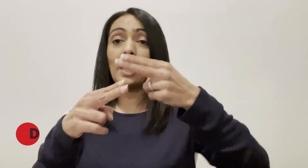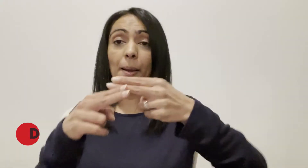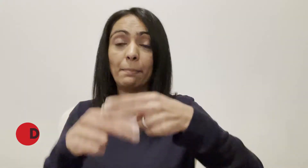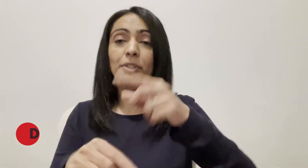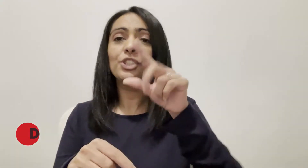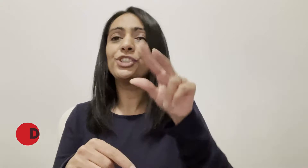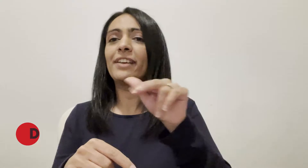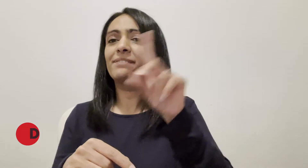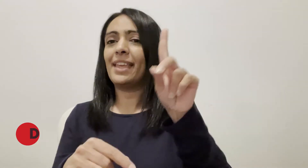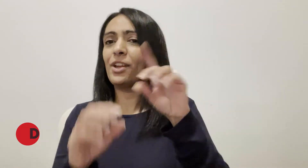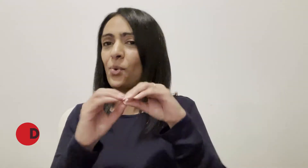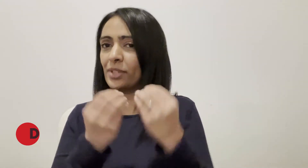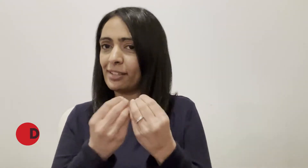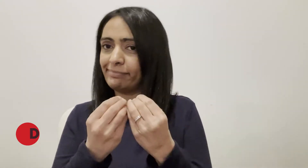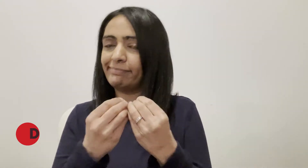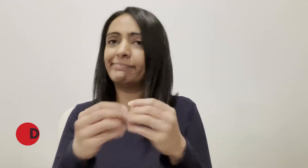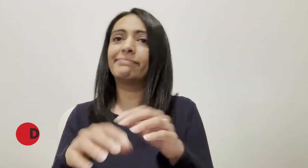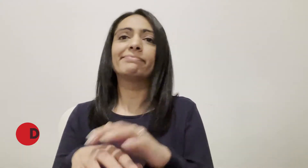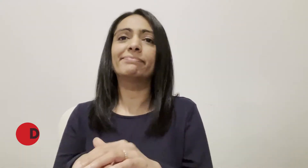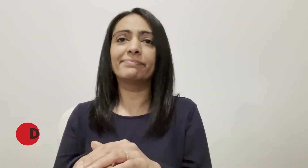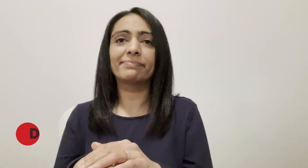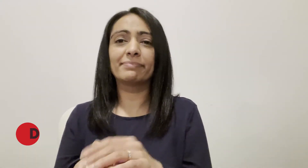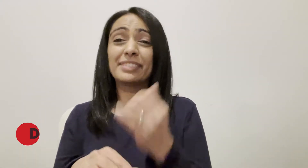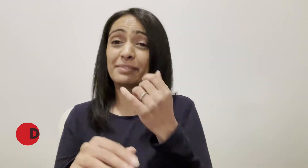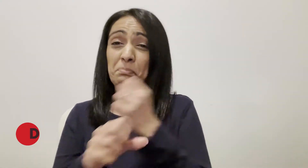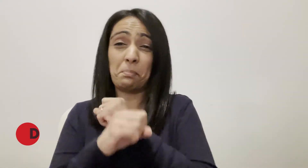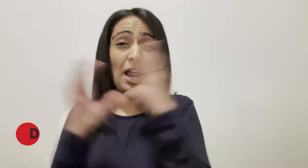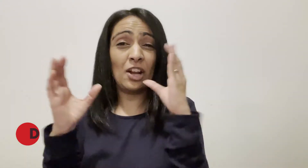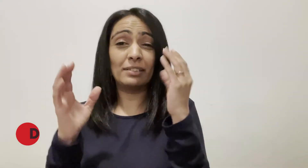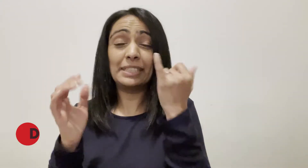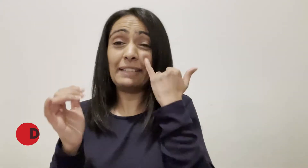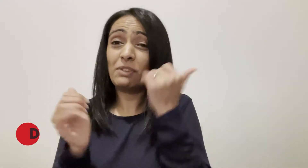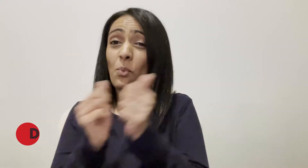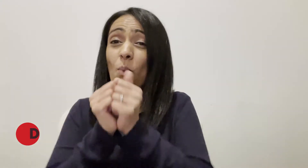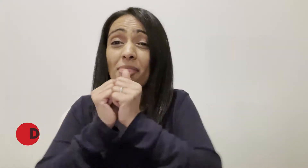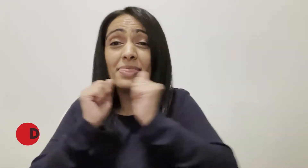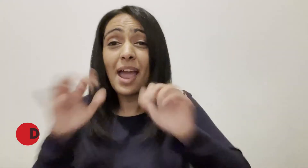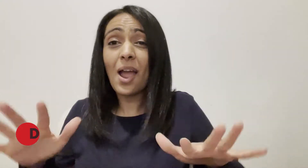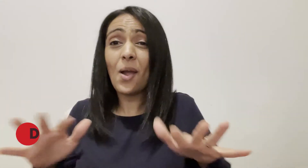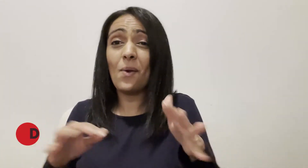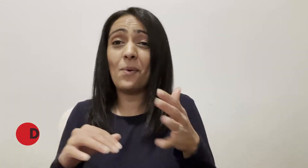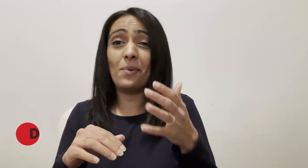high visibility as an organization. It's amazing...